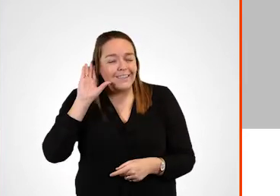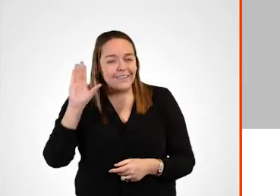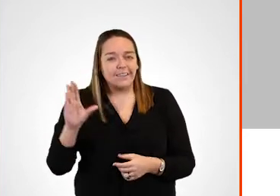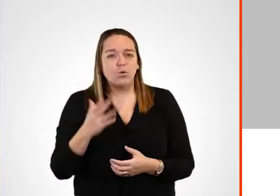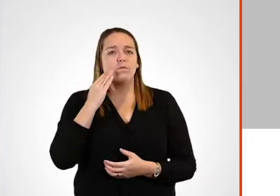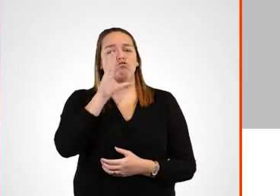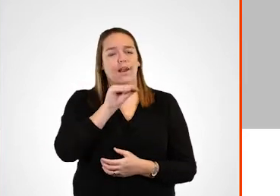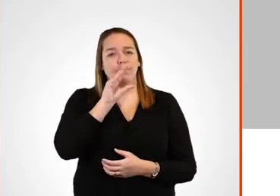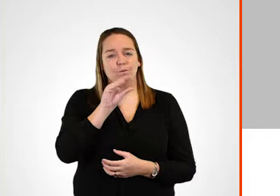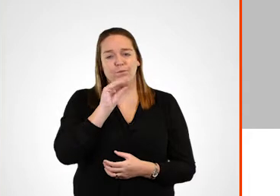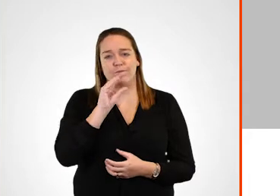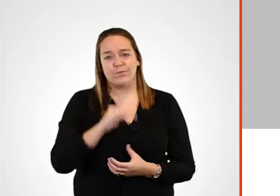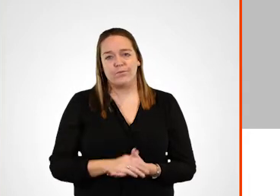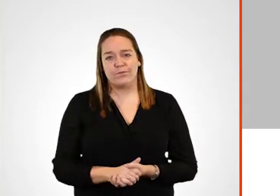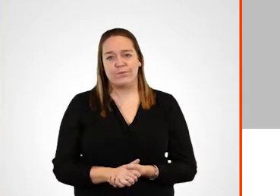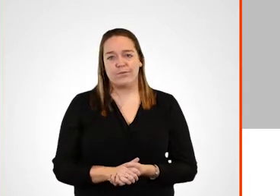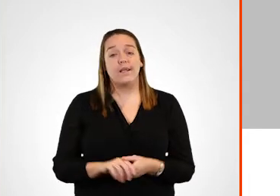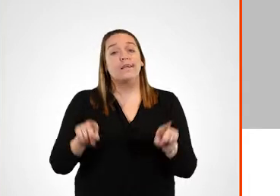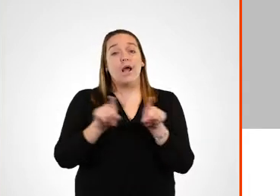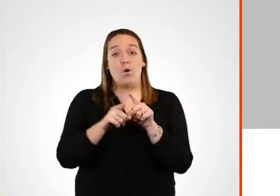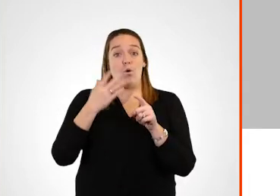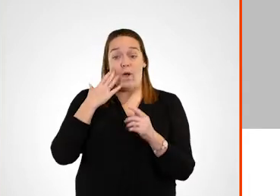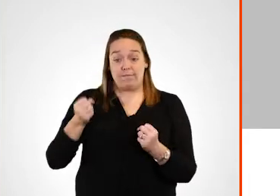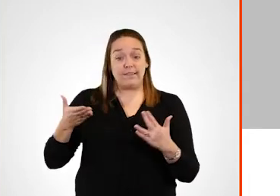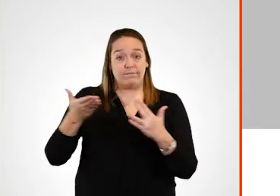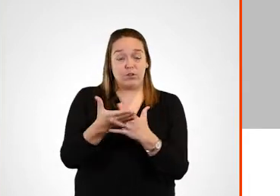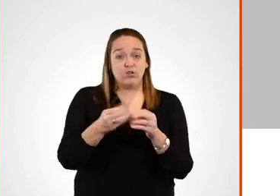And it's also possible that in intervention we might be guilty